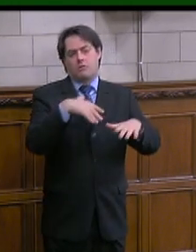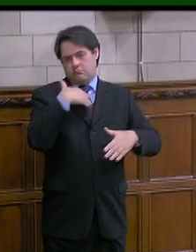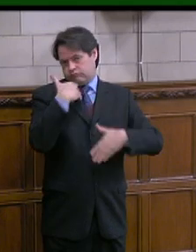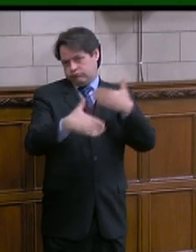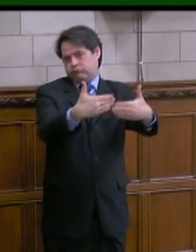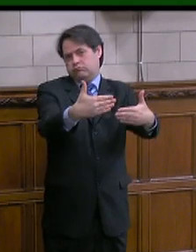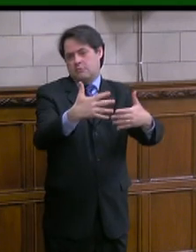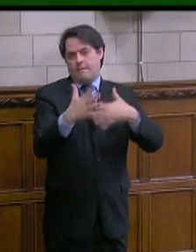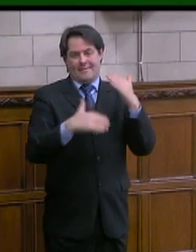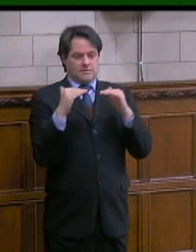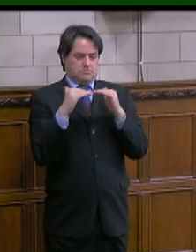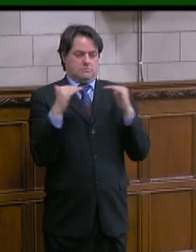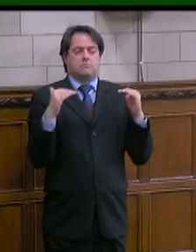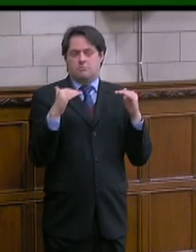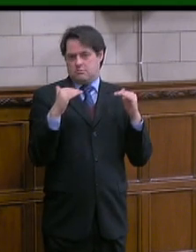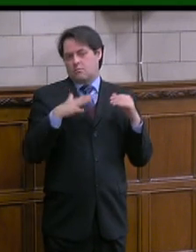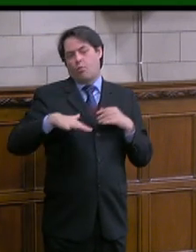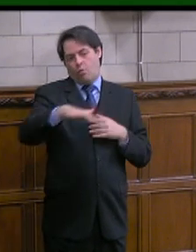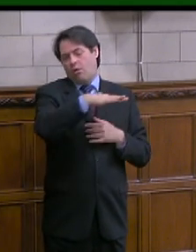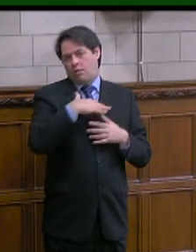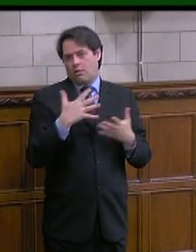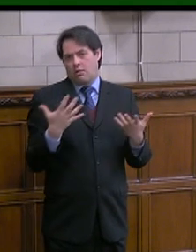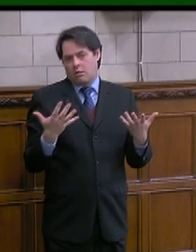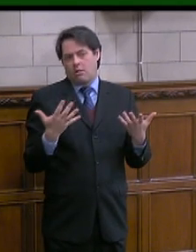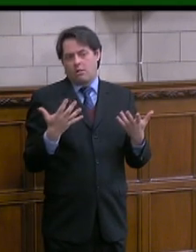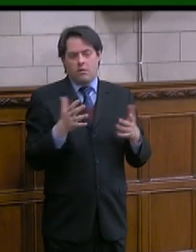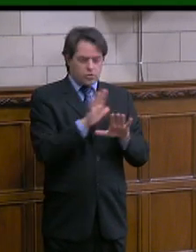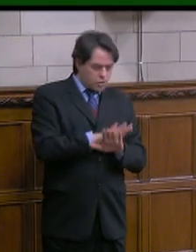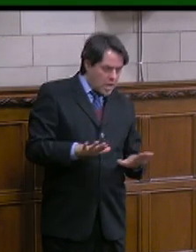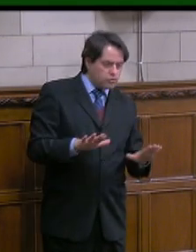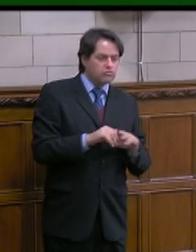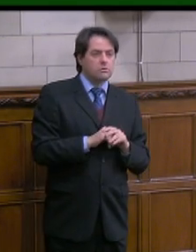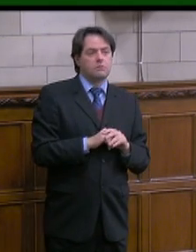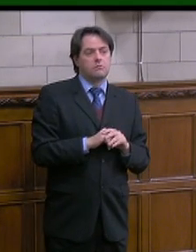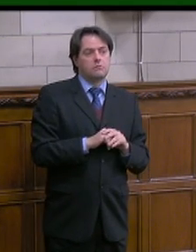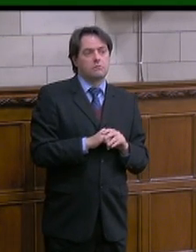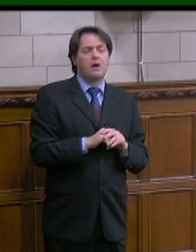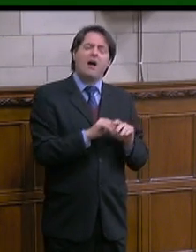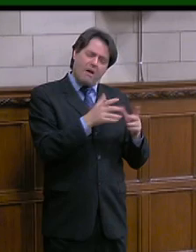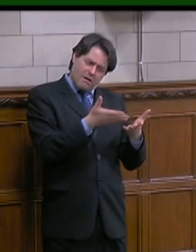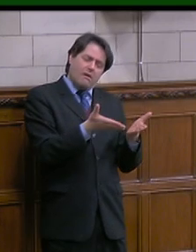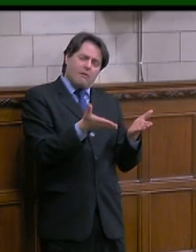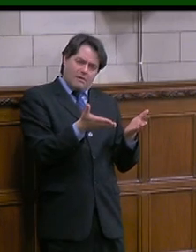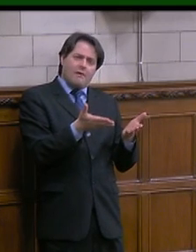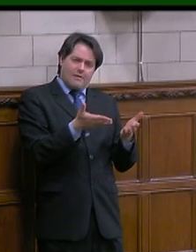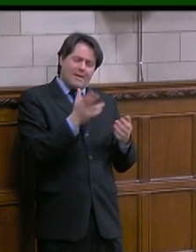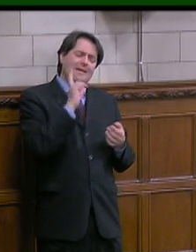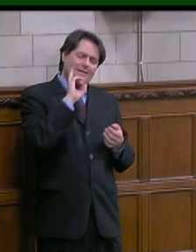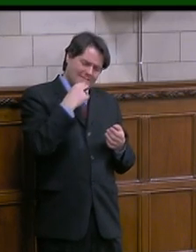a level playing field to ensure that the qualifications of children who have a hearing impairment